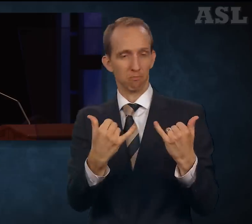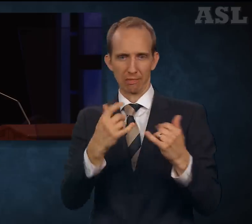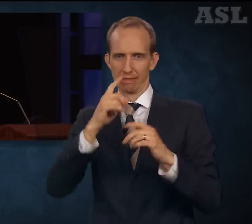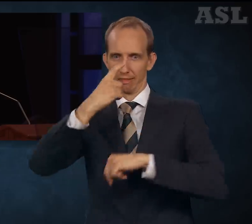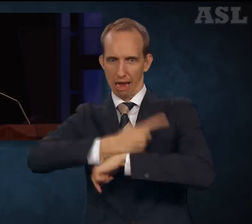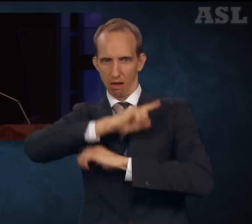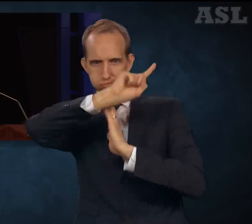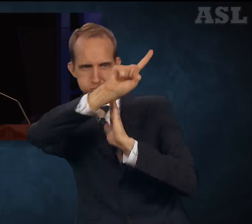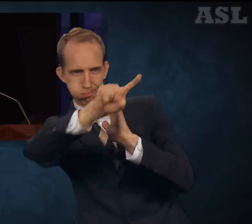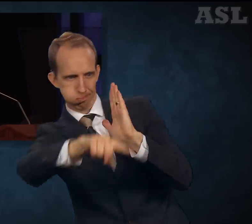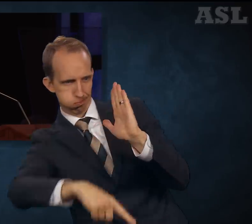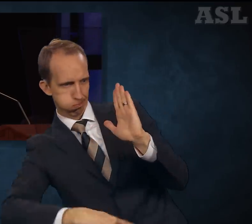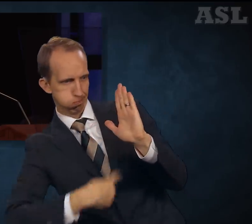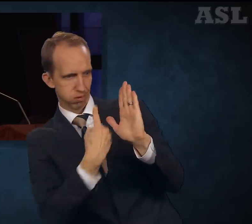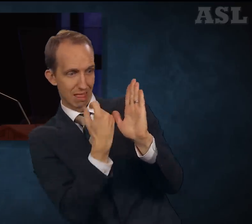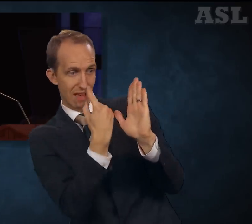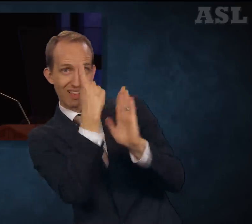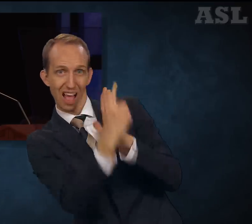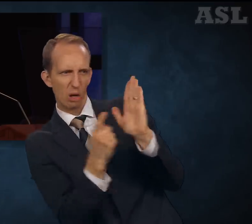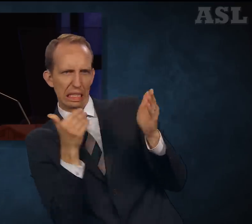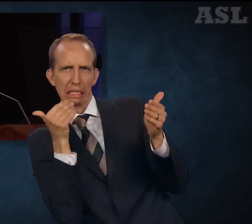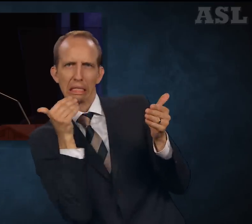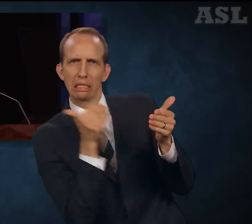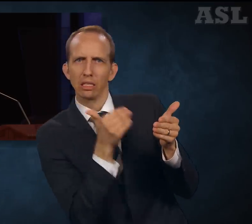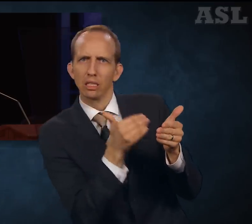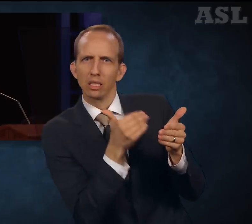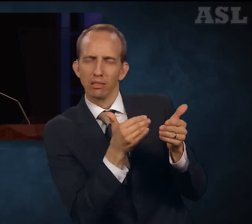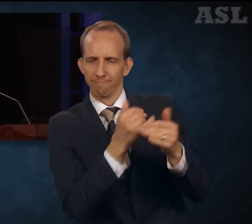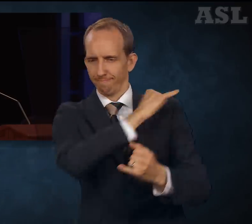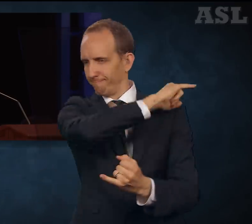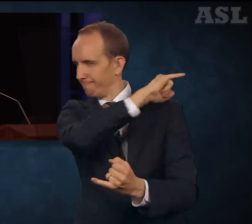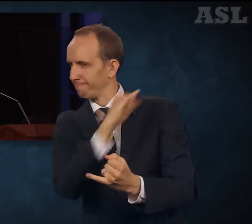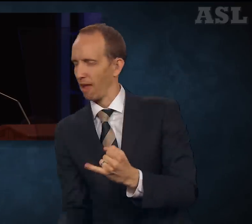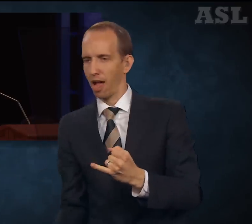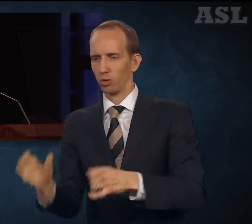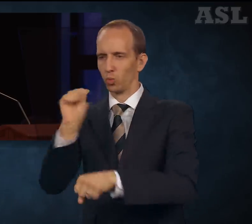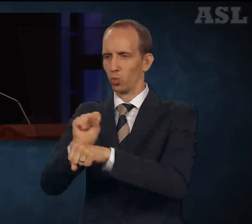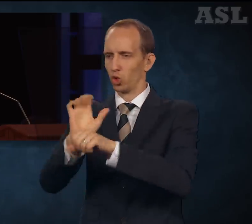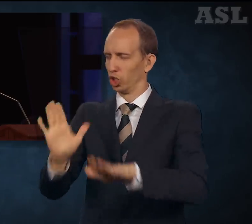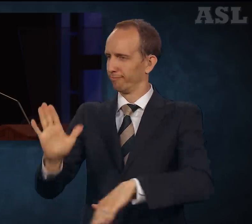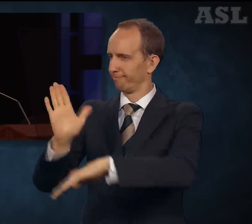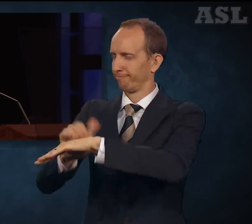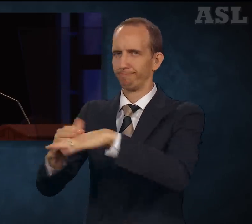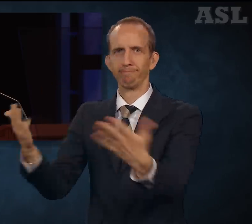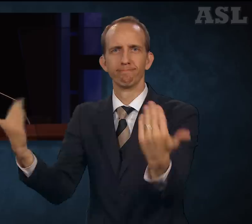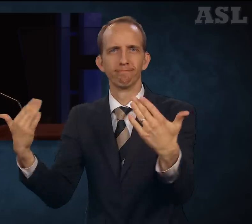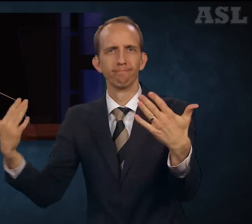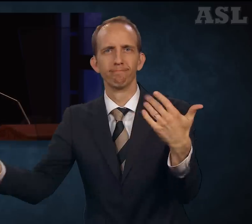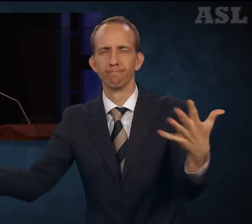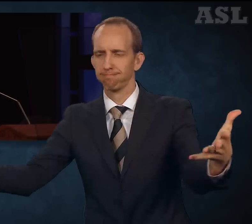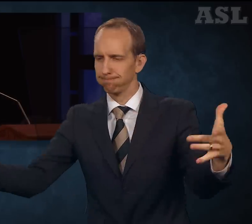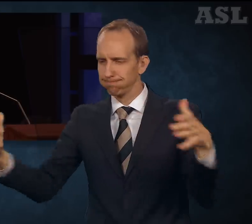MEANING OUR DAY, IS THE 11TH HOUR AND THE LAST TIME THAT